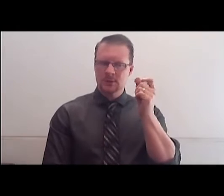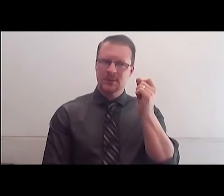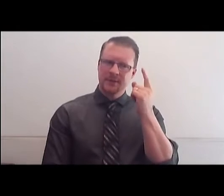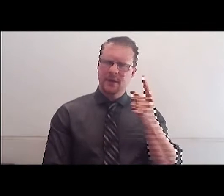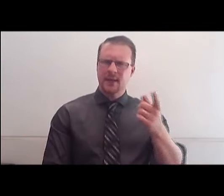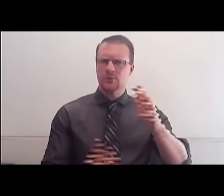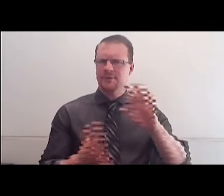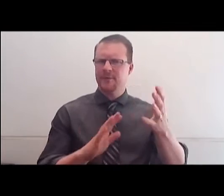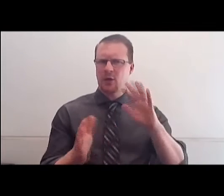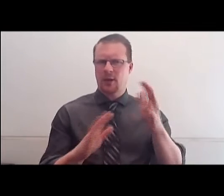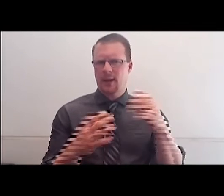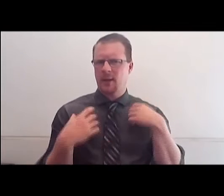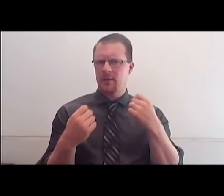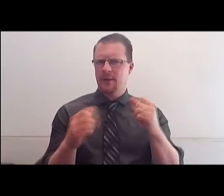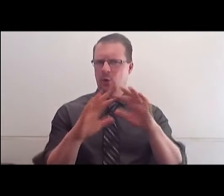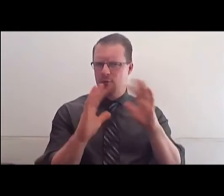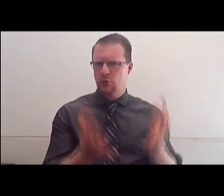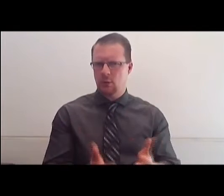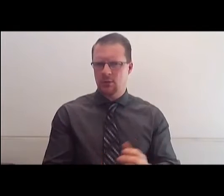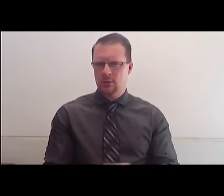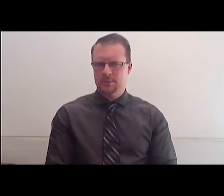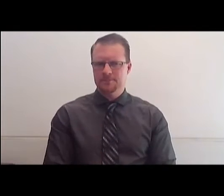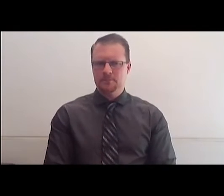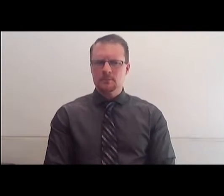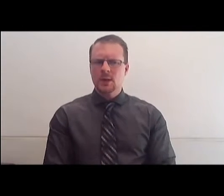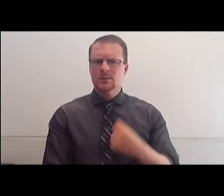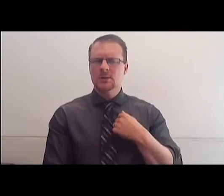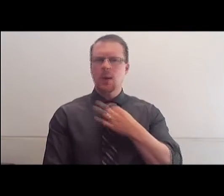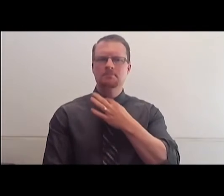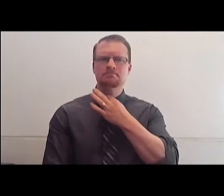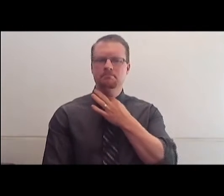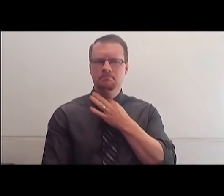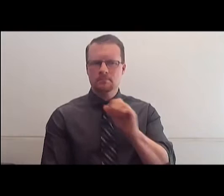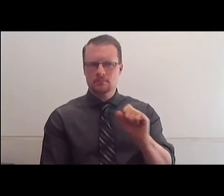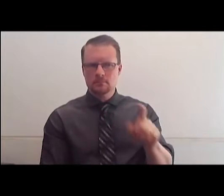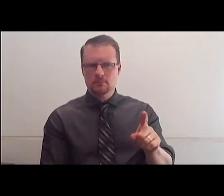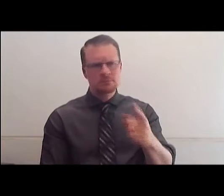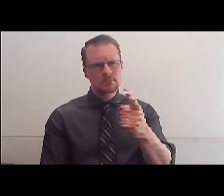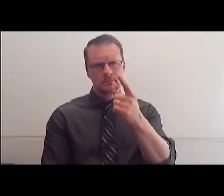And I was struck by that they were fairly healthy overall.